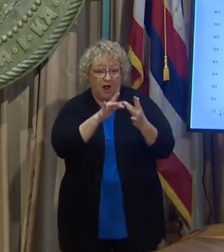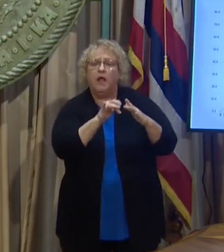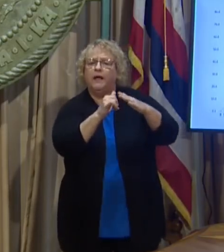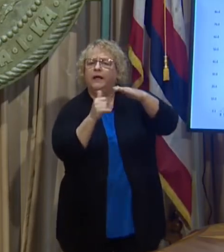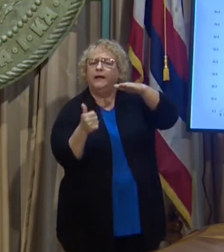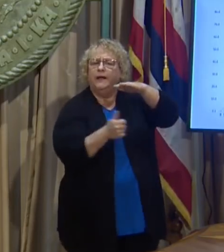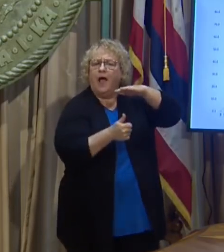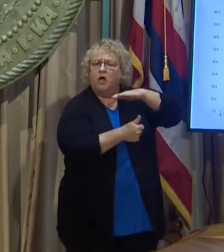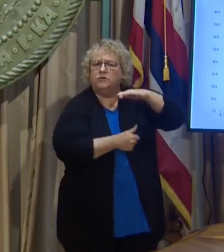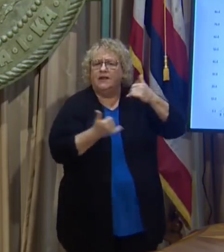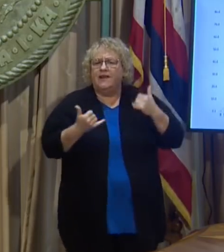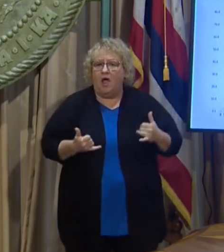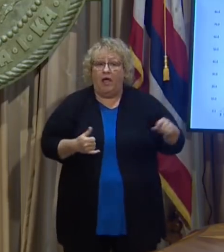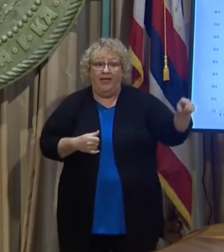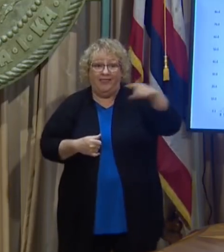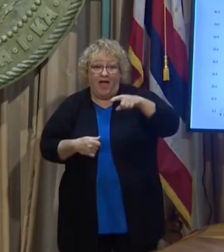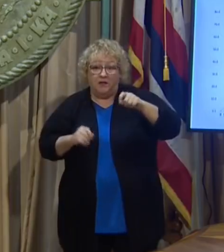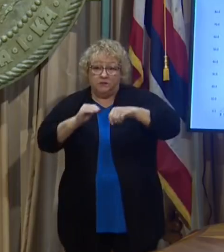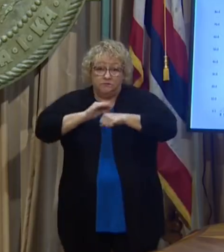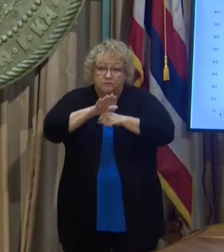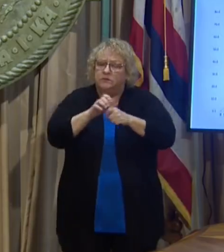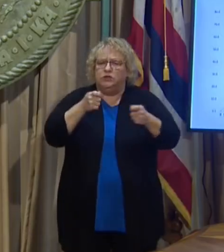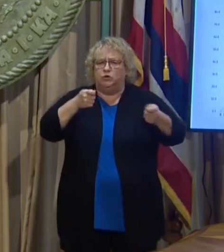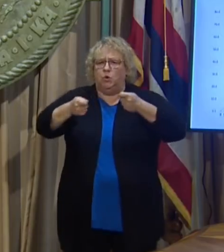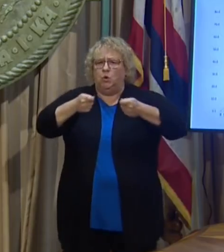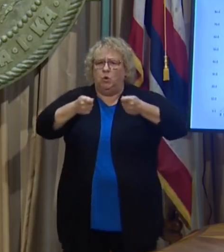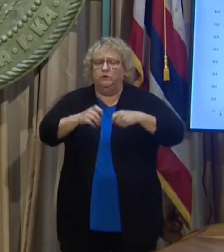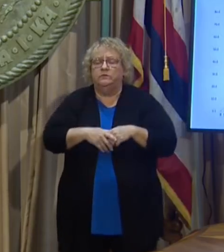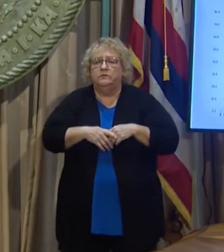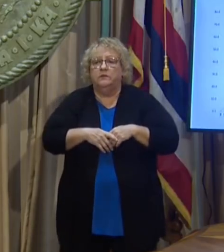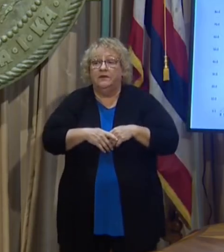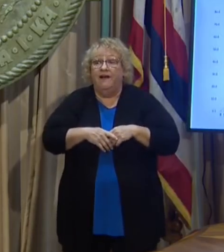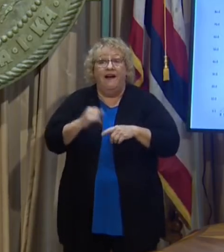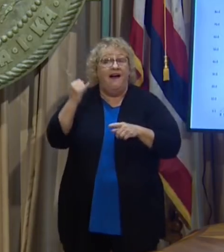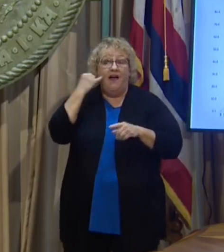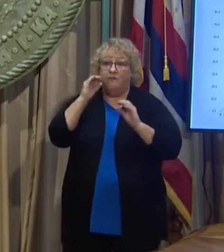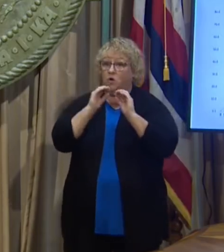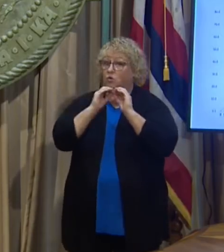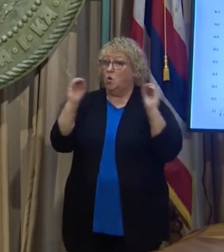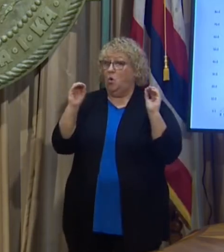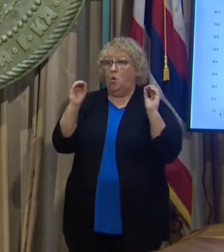THAT WAS NECESSARY. ALL THOSE CONTACTS ARE NOW BEING ISOLATED. HOPEFULLY WE HAVE THOSE